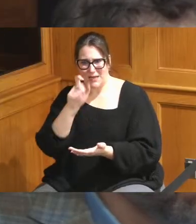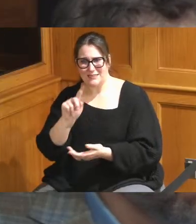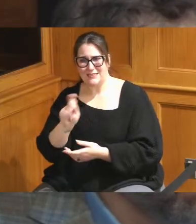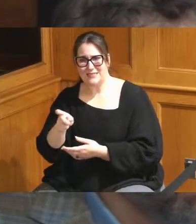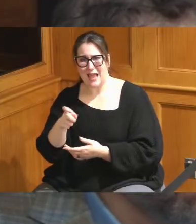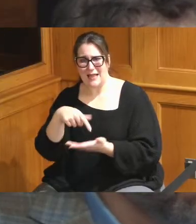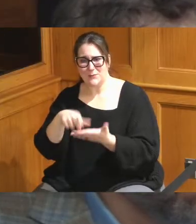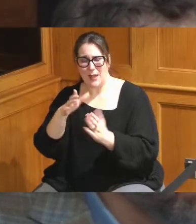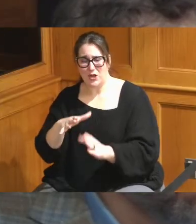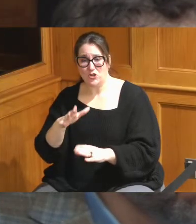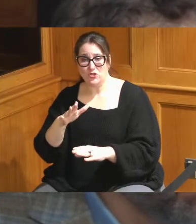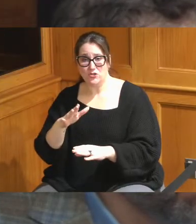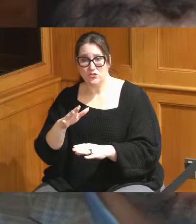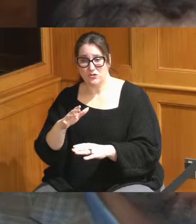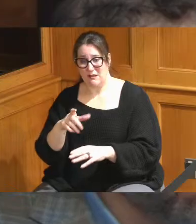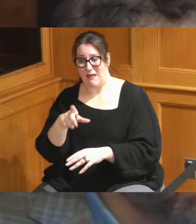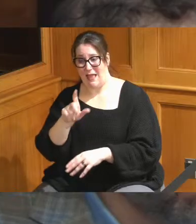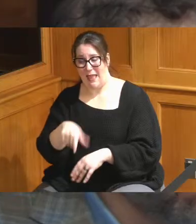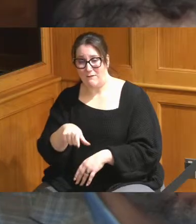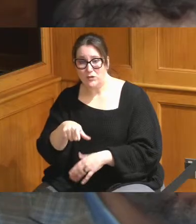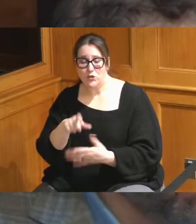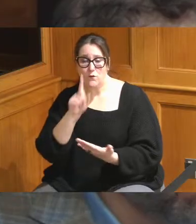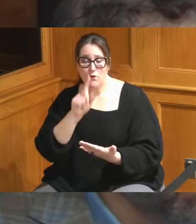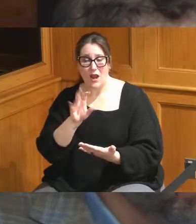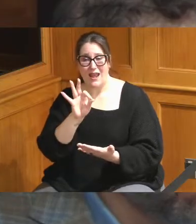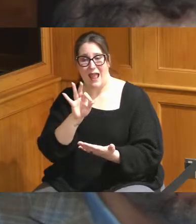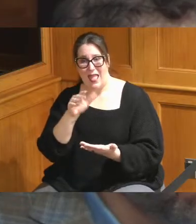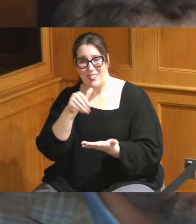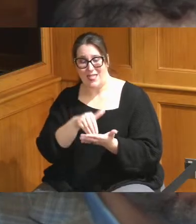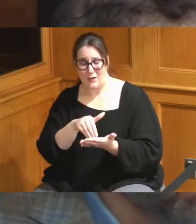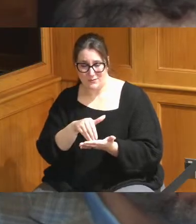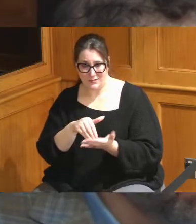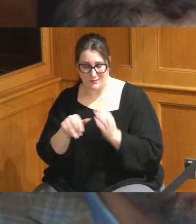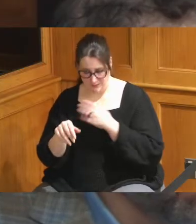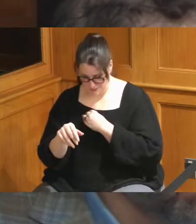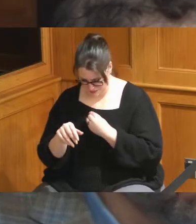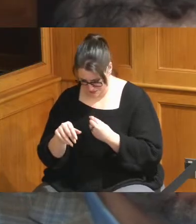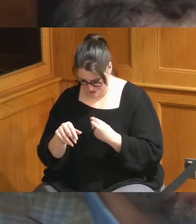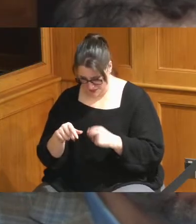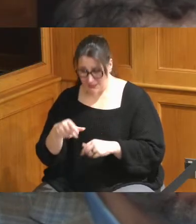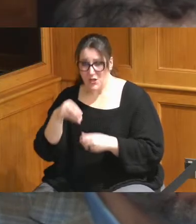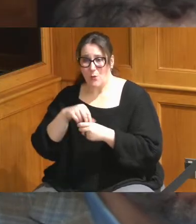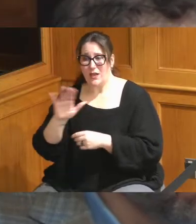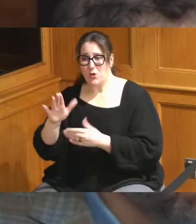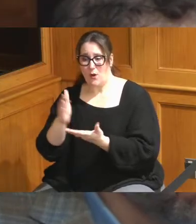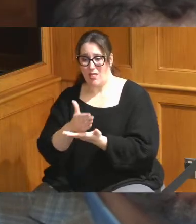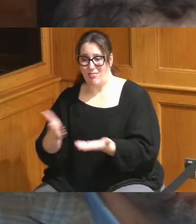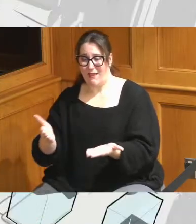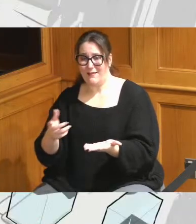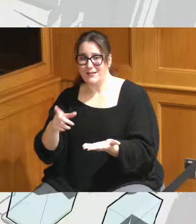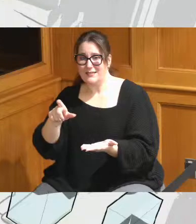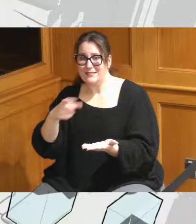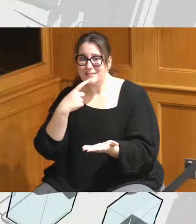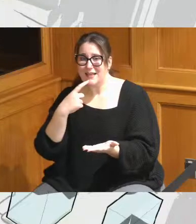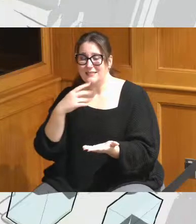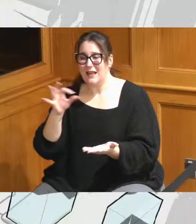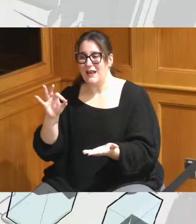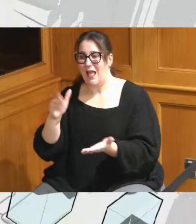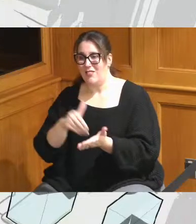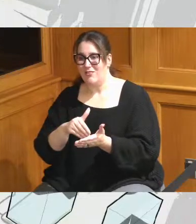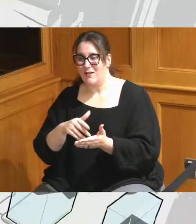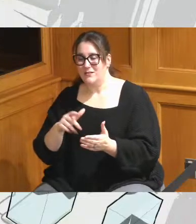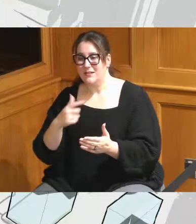for 9,000 spots. So, in your thing, it should be 9,000 spots that the county can provide at no cost